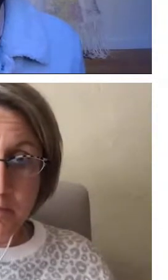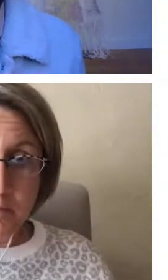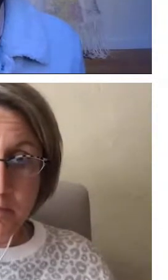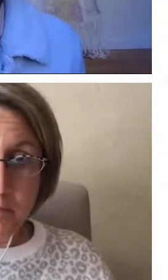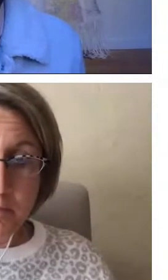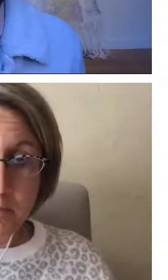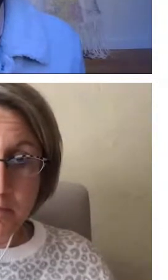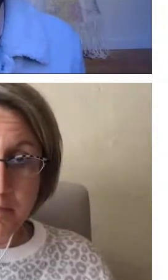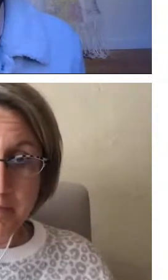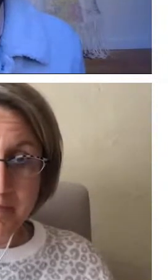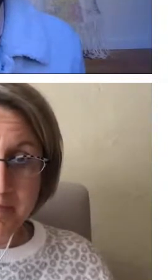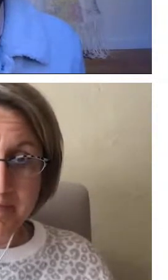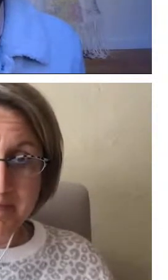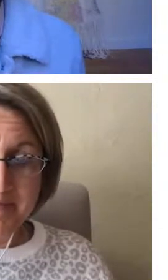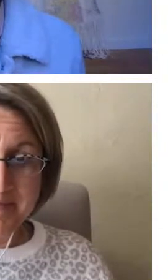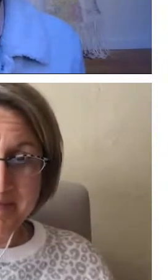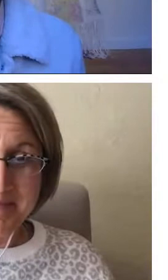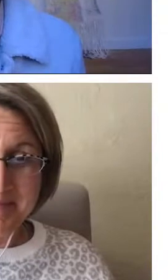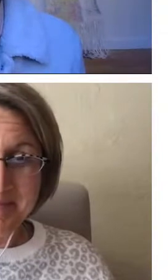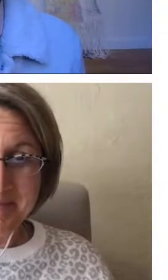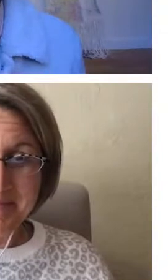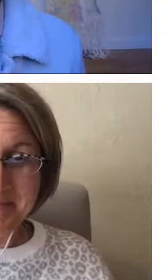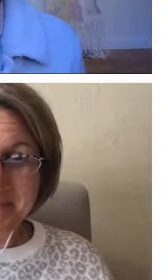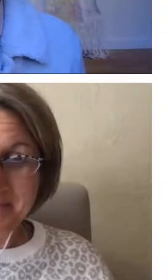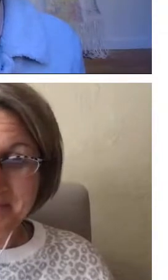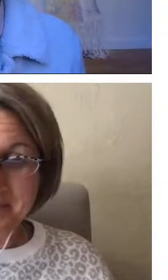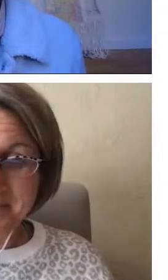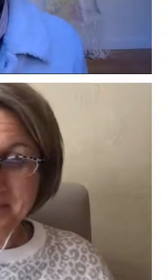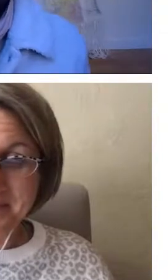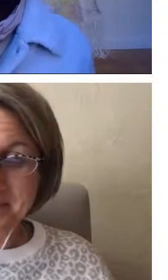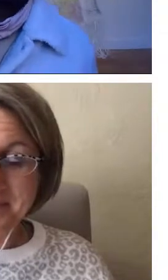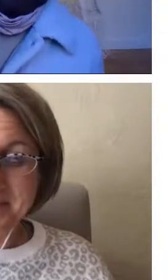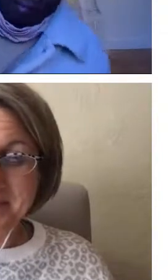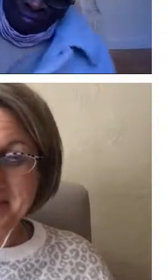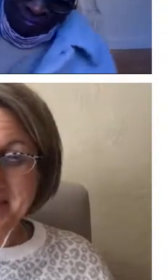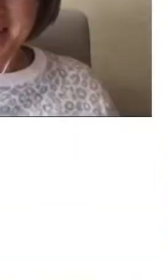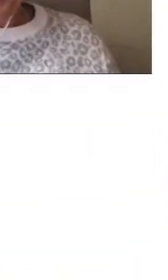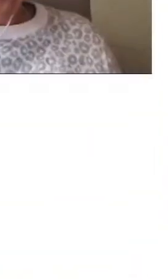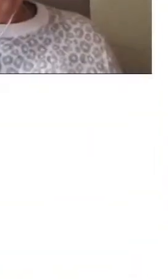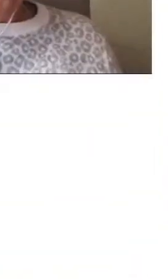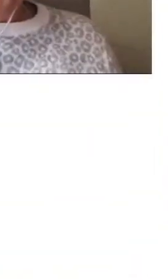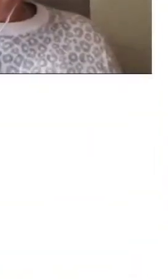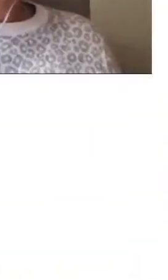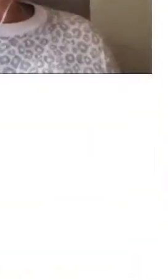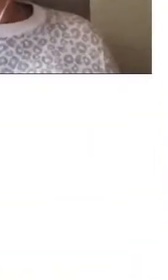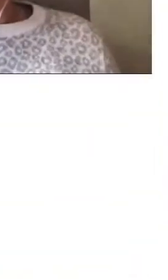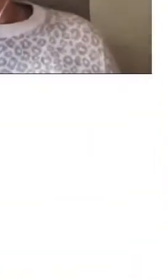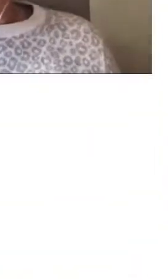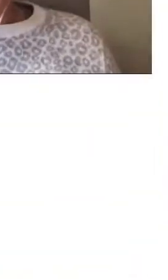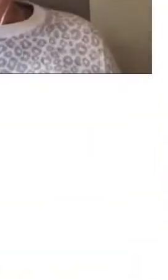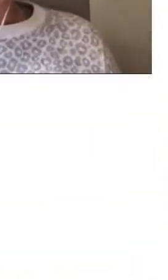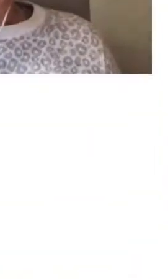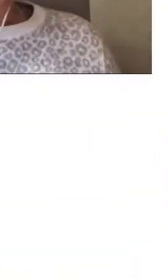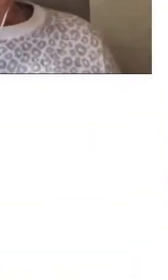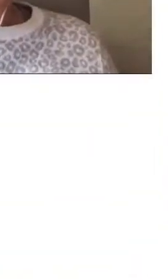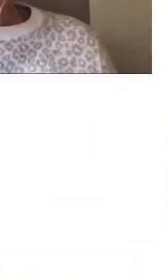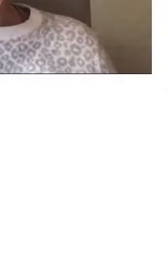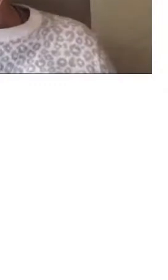to address in the future through your work? Kim: Well.